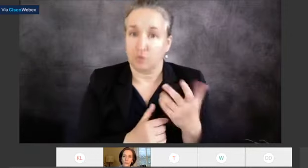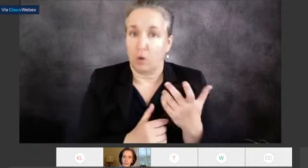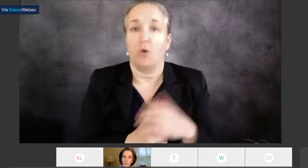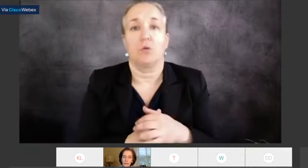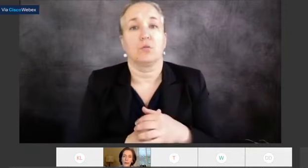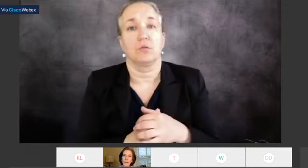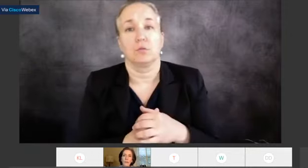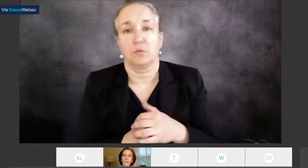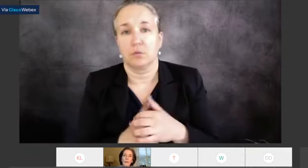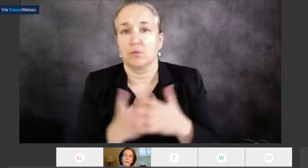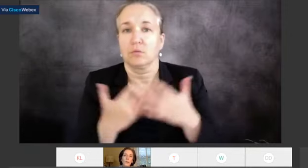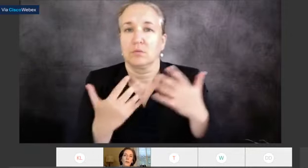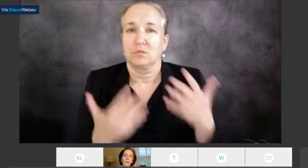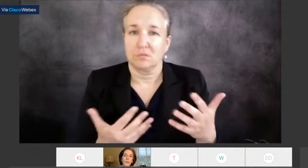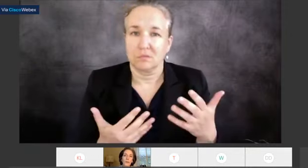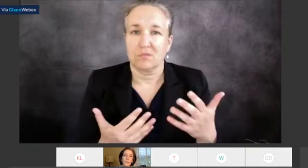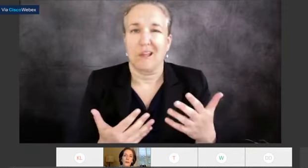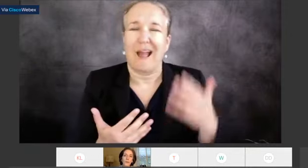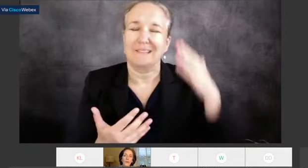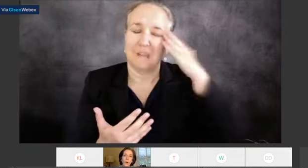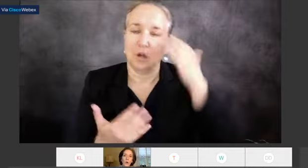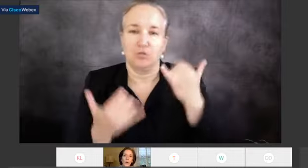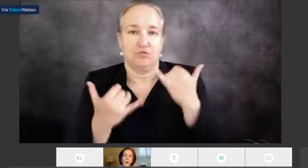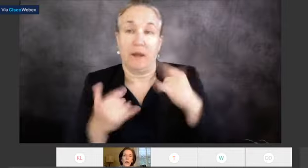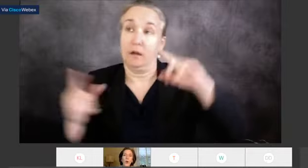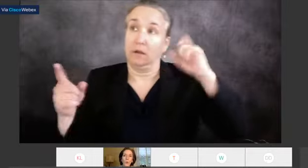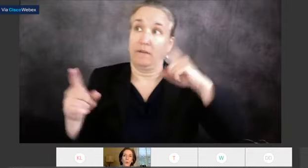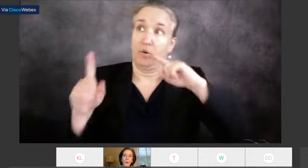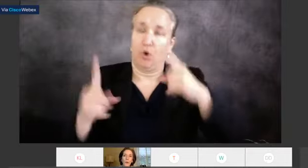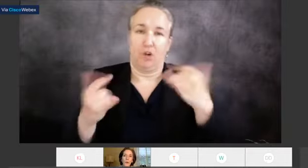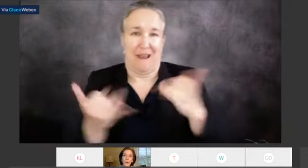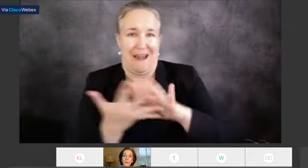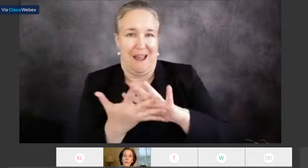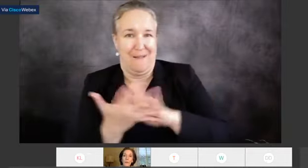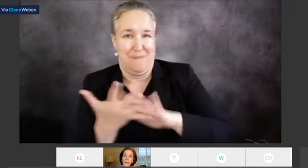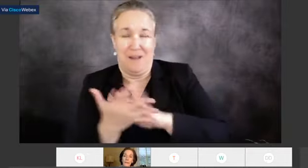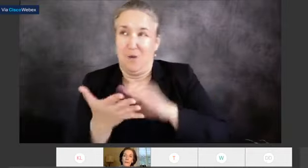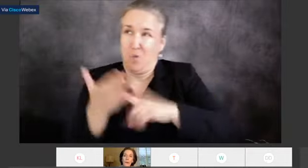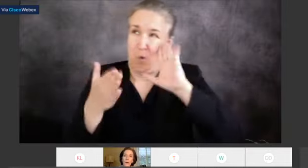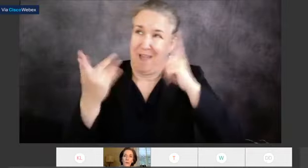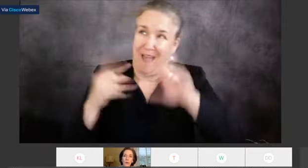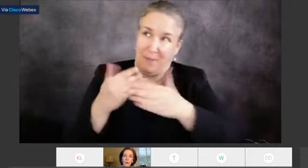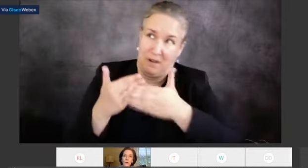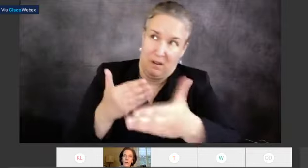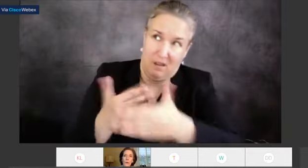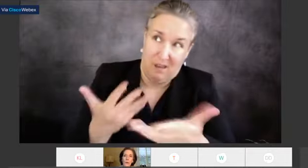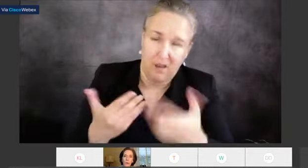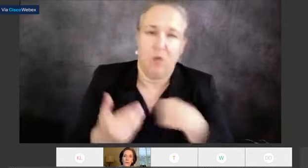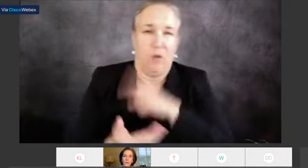you know tiny bit of ambiguity under this governor's order although we believe that the health code empowers us